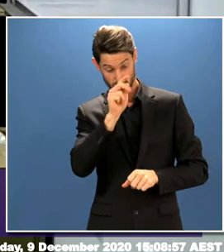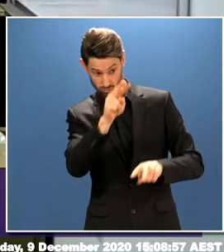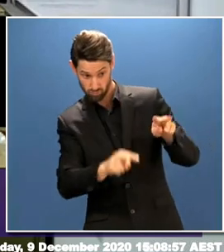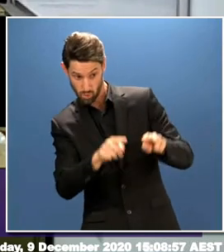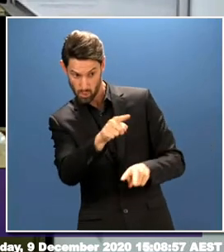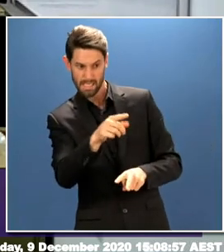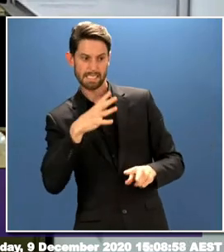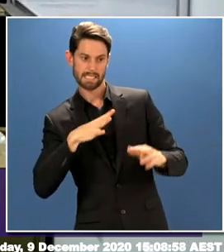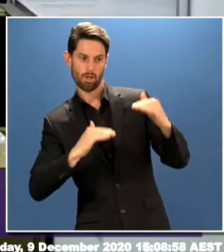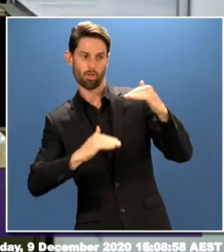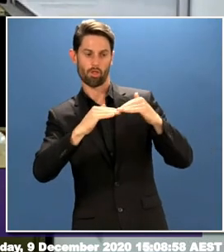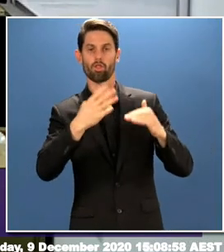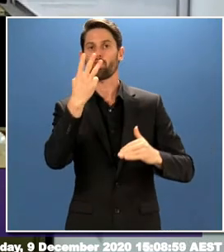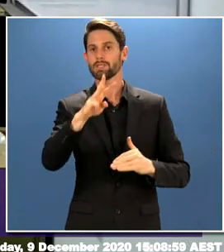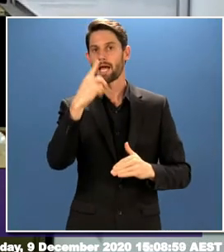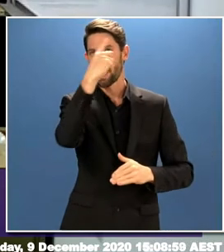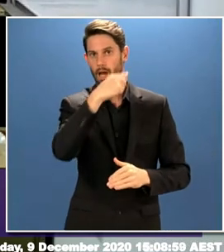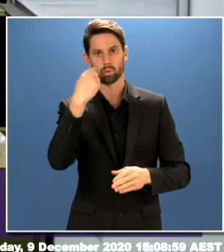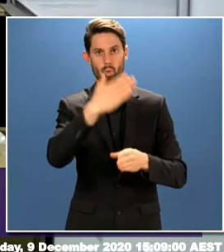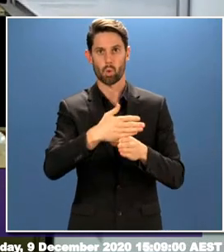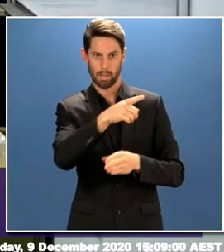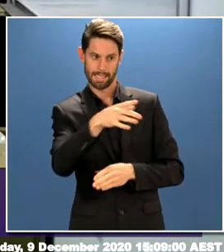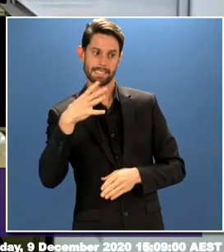30 hours being you need to achieve the 30-hour work outcome.